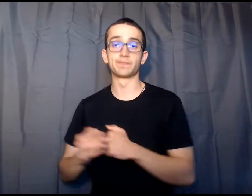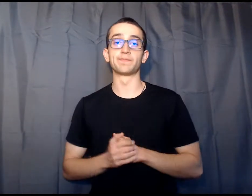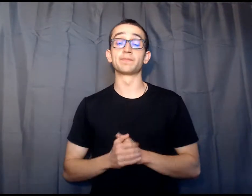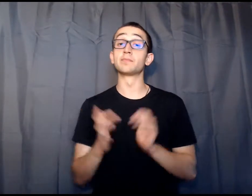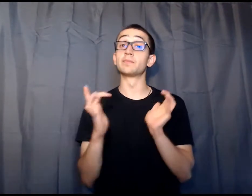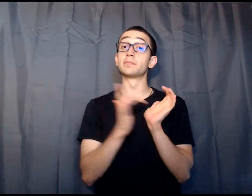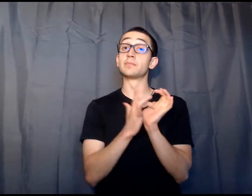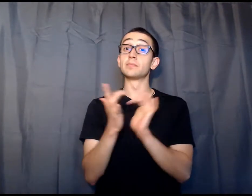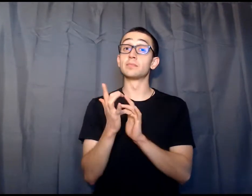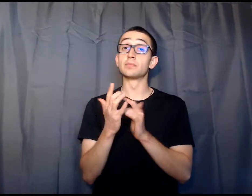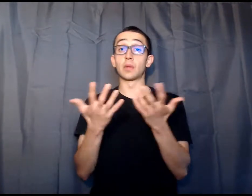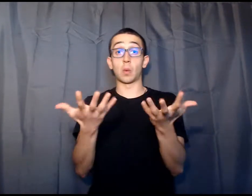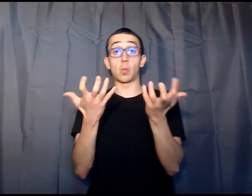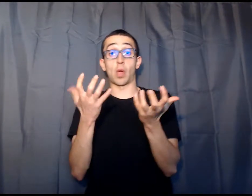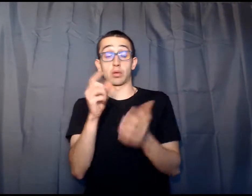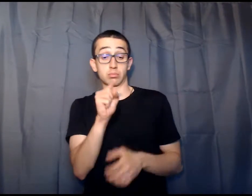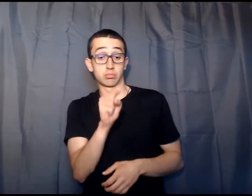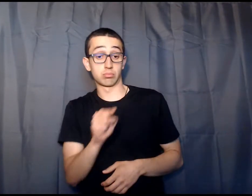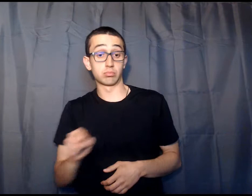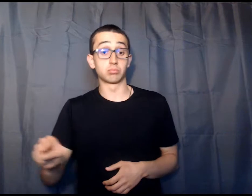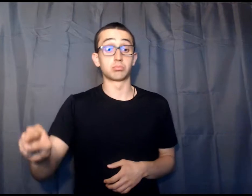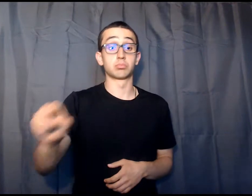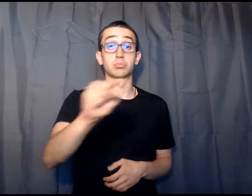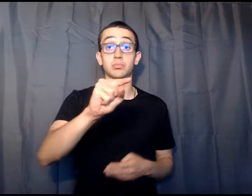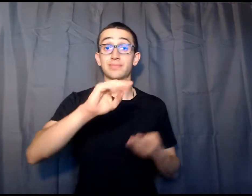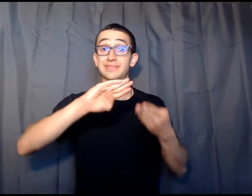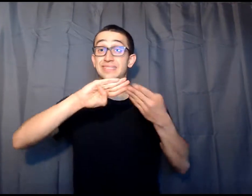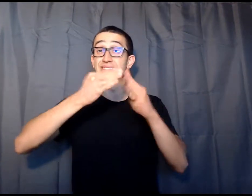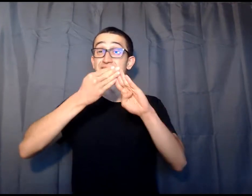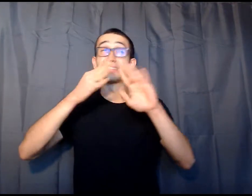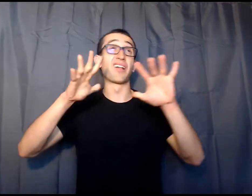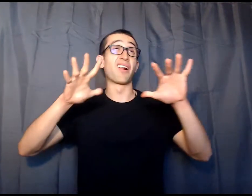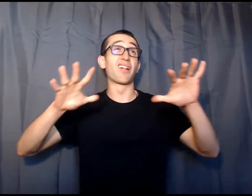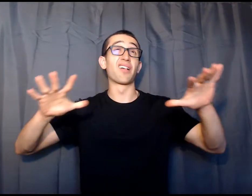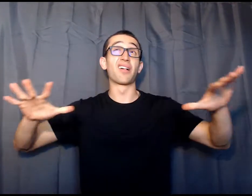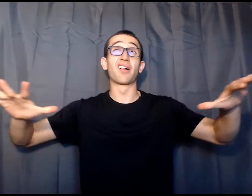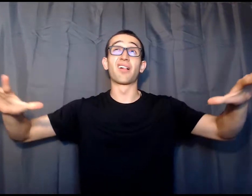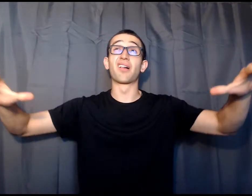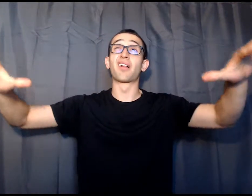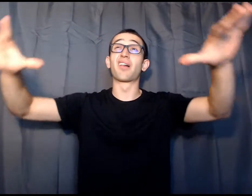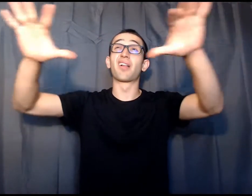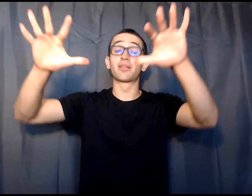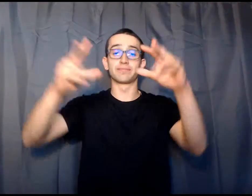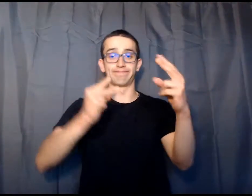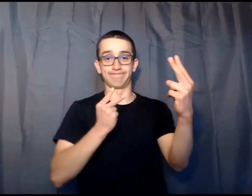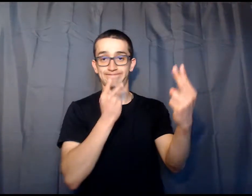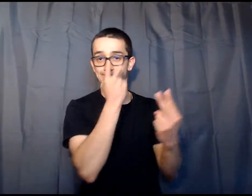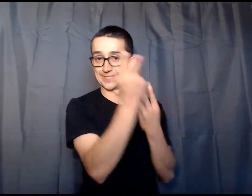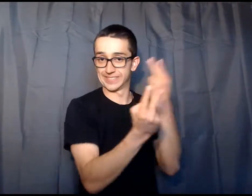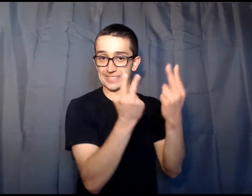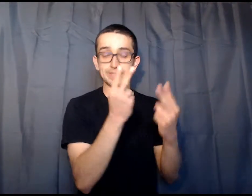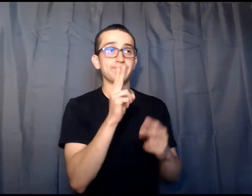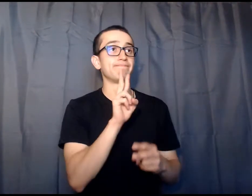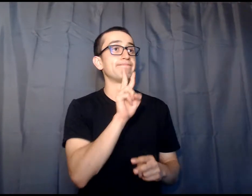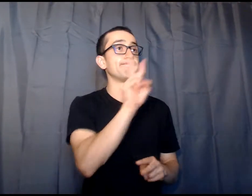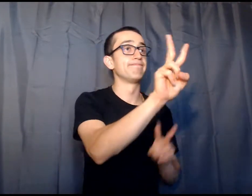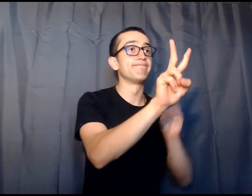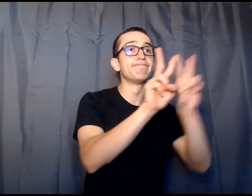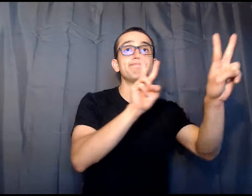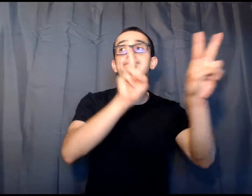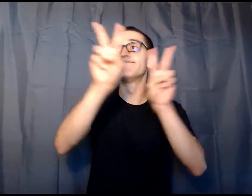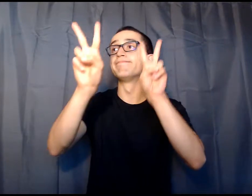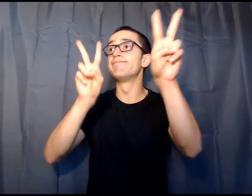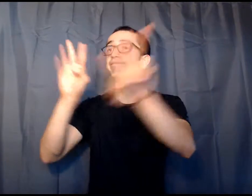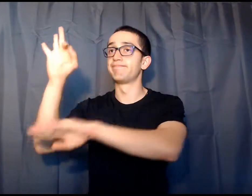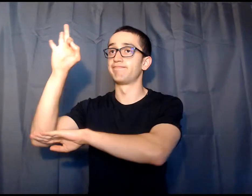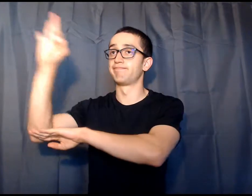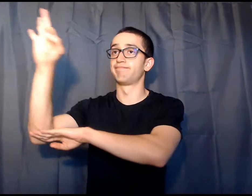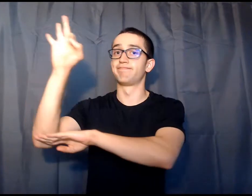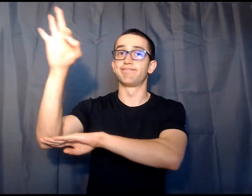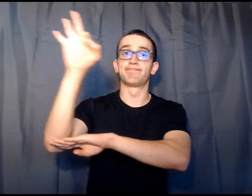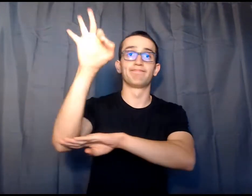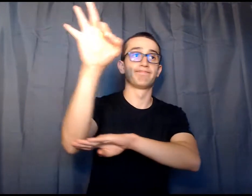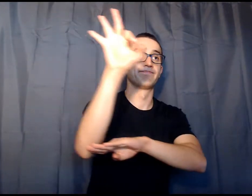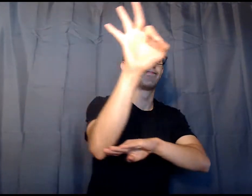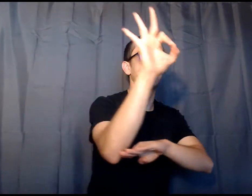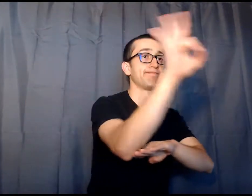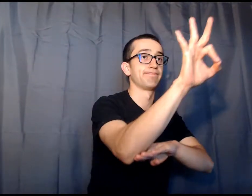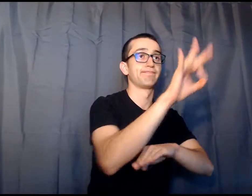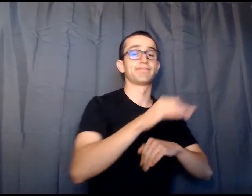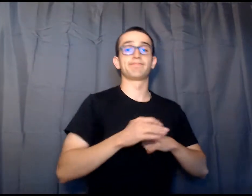to every town and place he intended to visit.